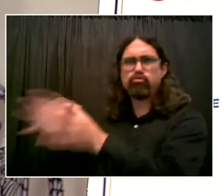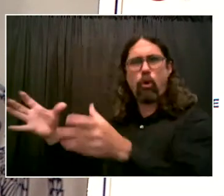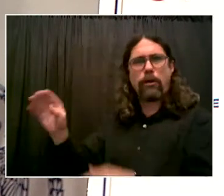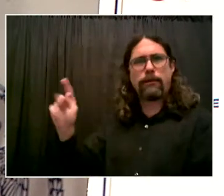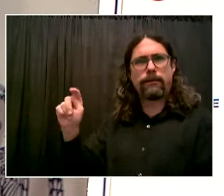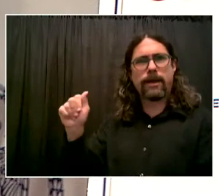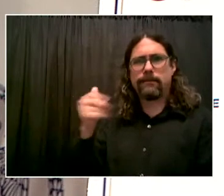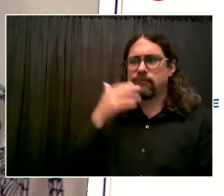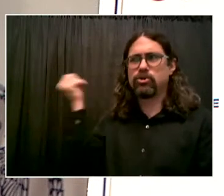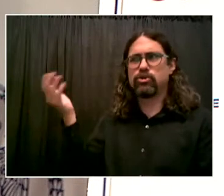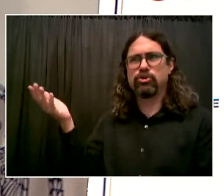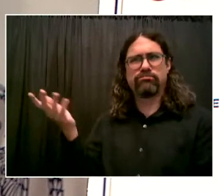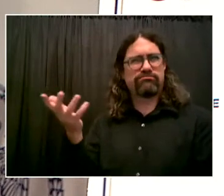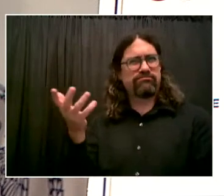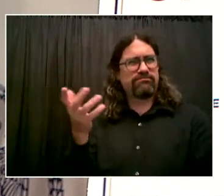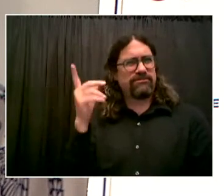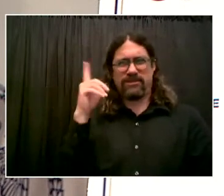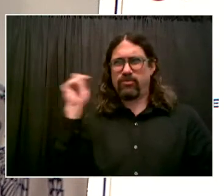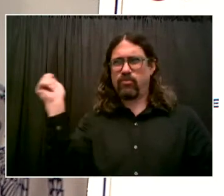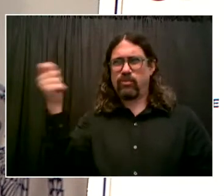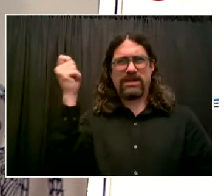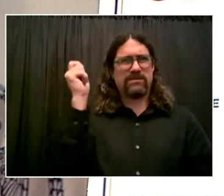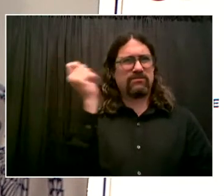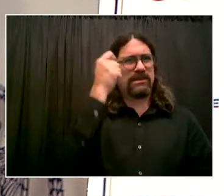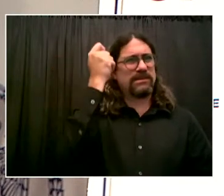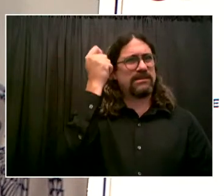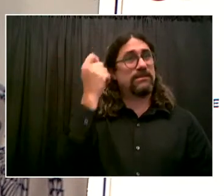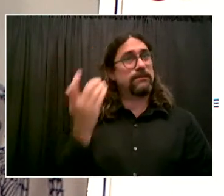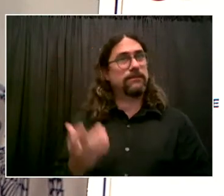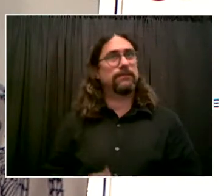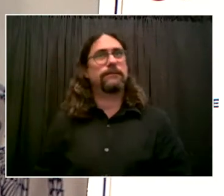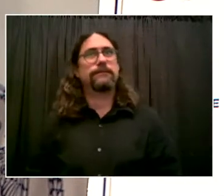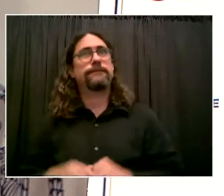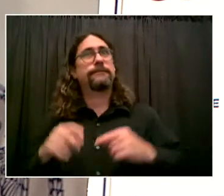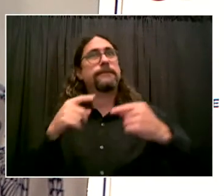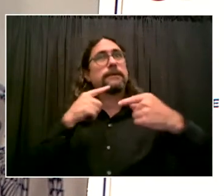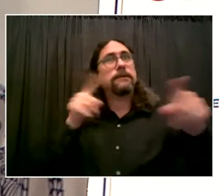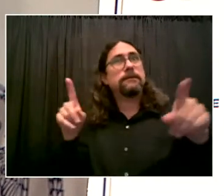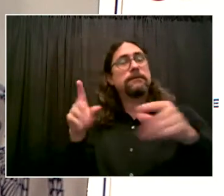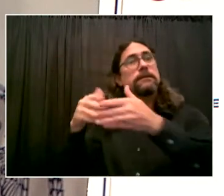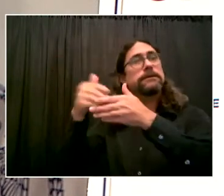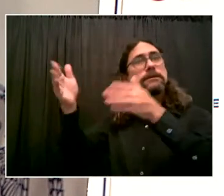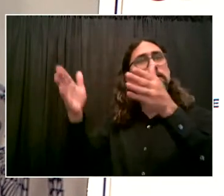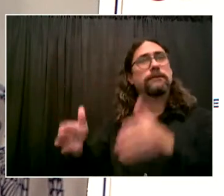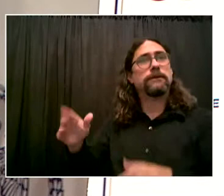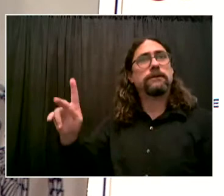OUR NEXT QUESTION GOES TO